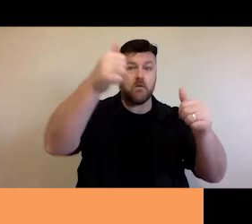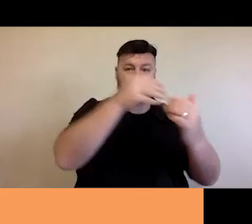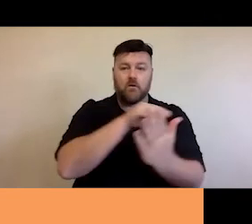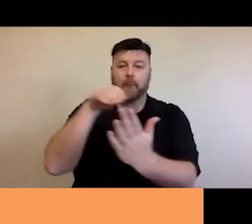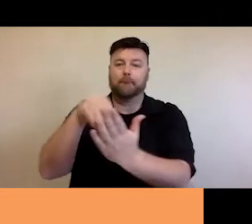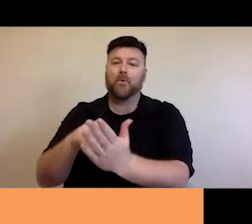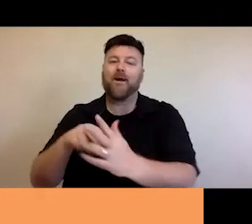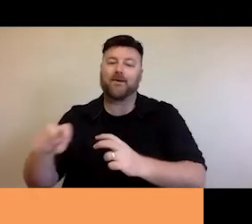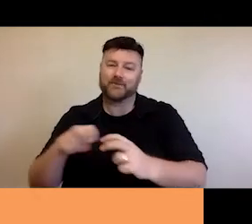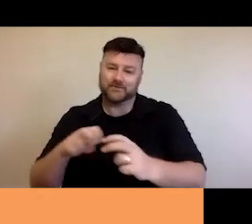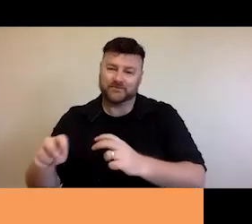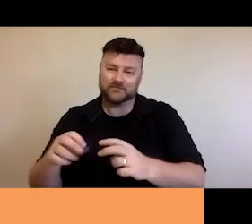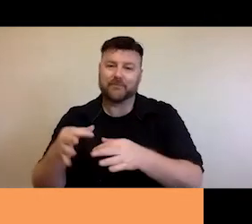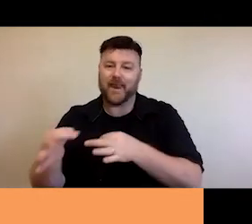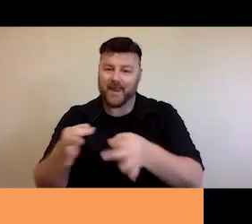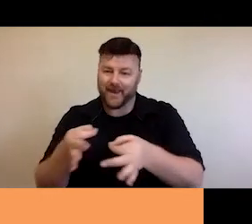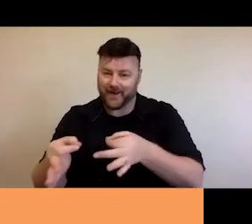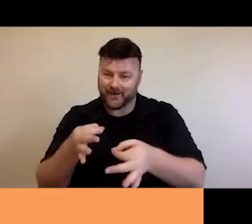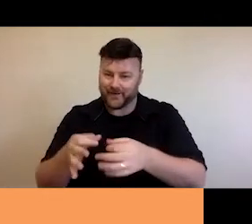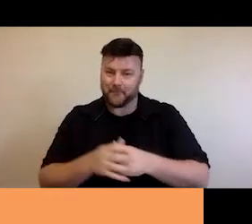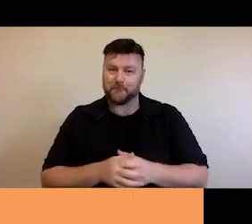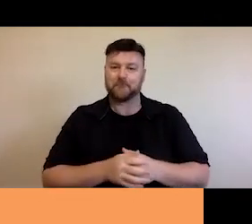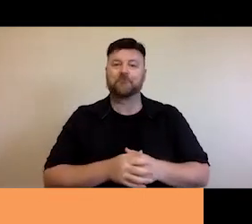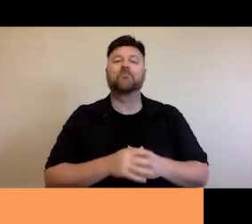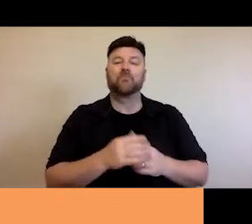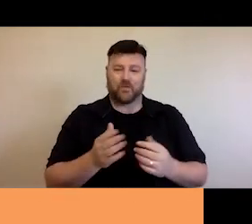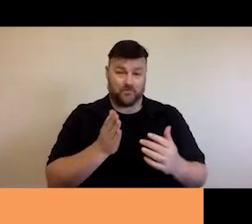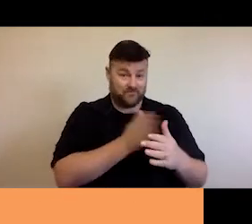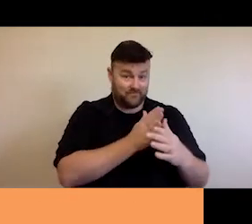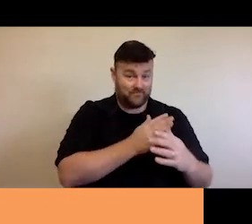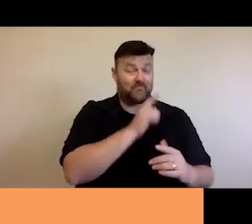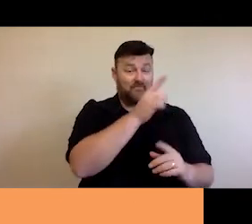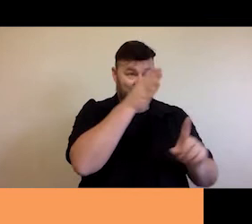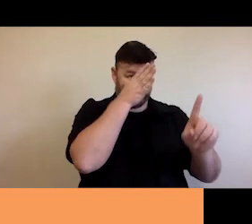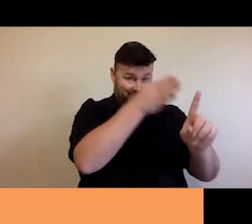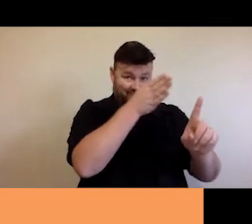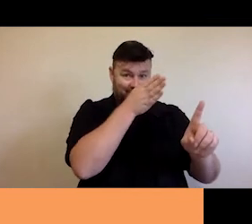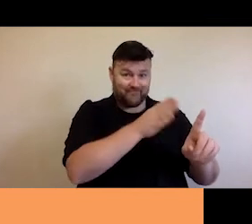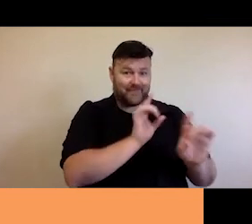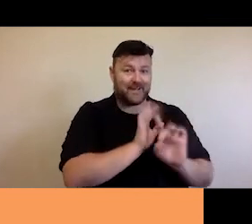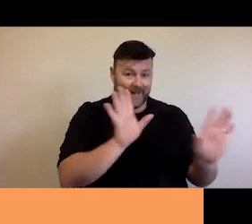Let's do that again. Set clear and focused objectives and, in times of uncertainty, make them narrow.